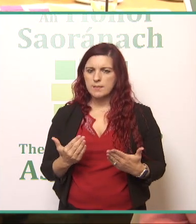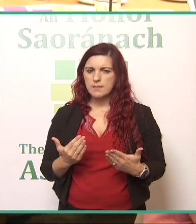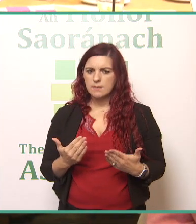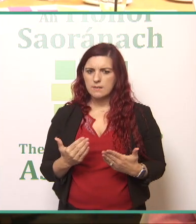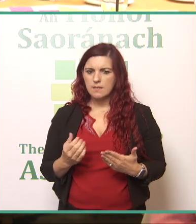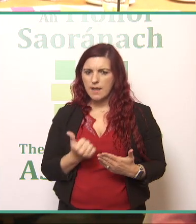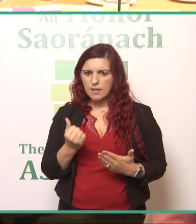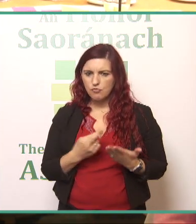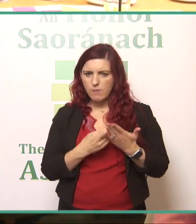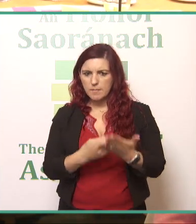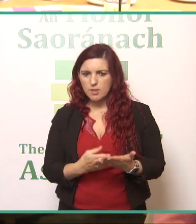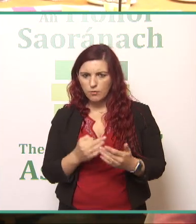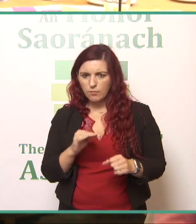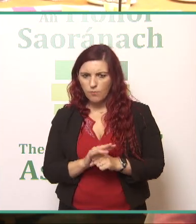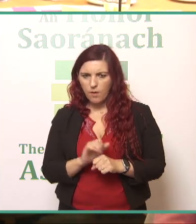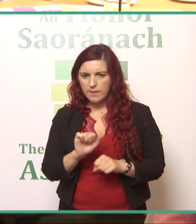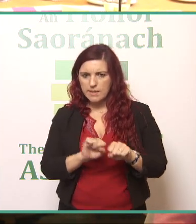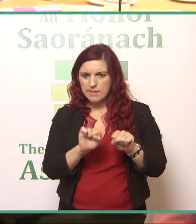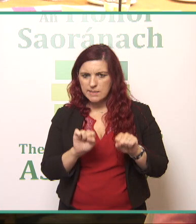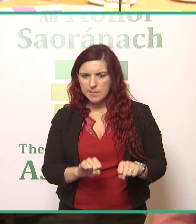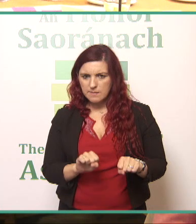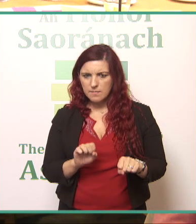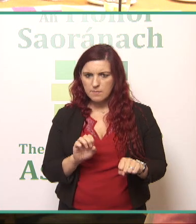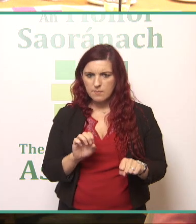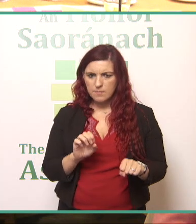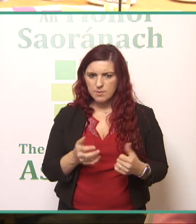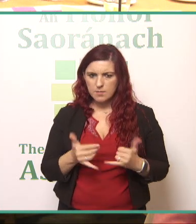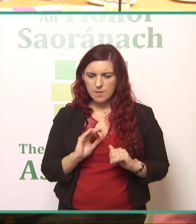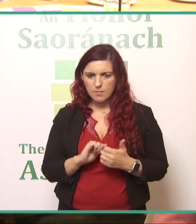recommendations for new schemes or new possible with these to actually change the heating